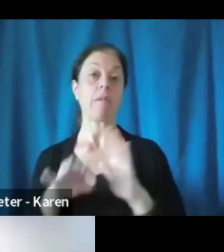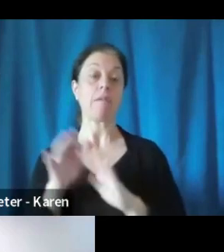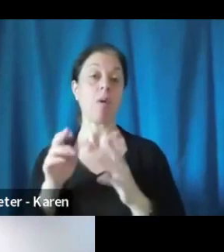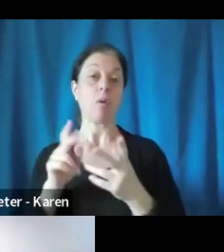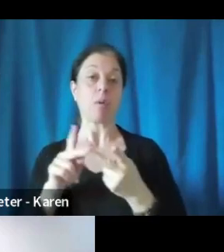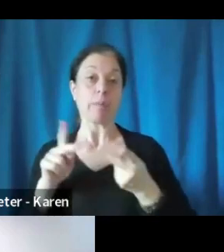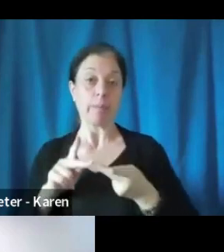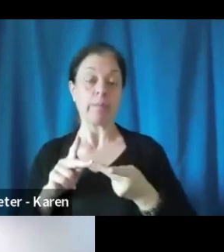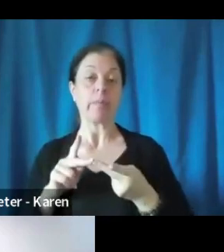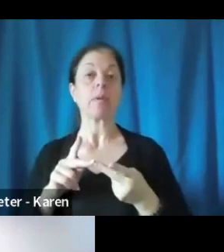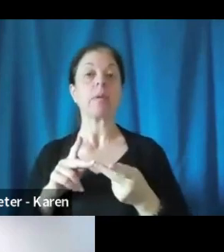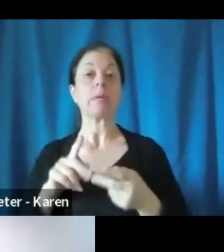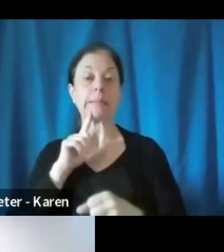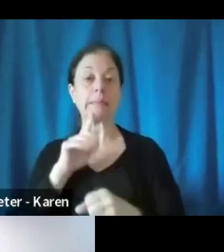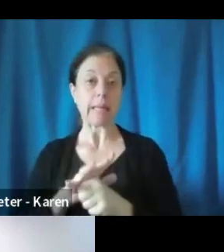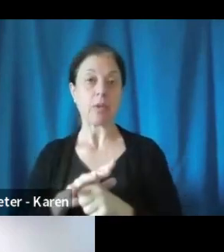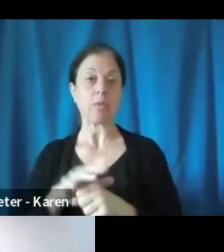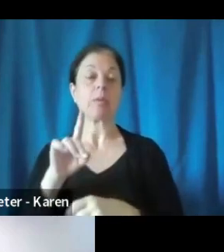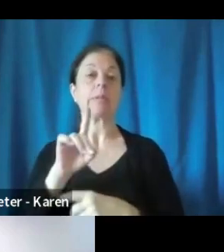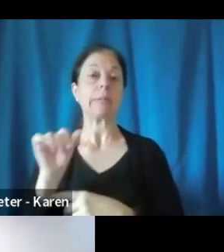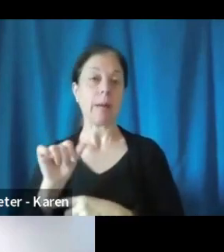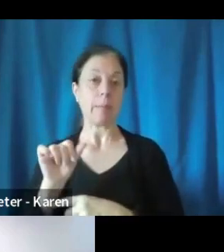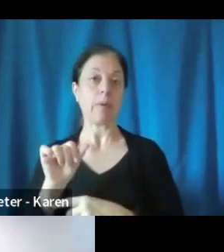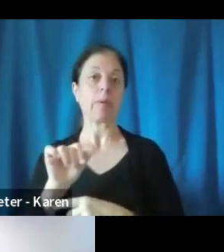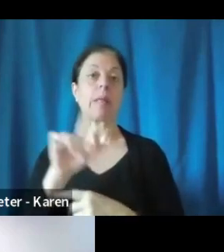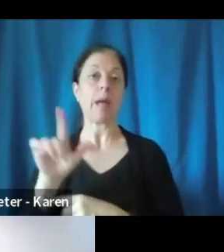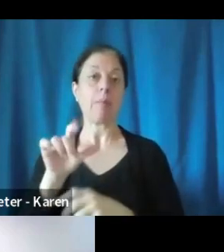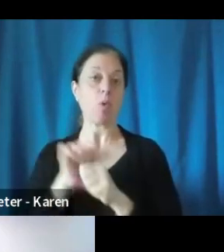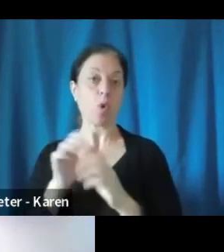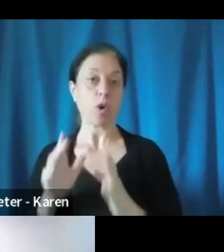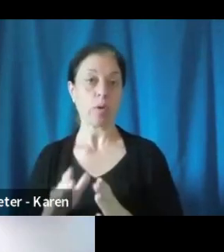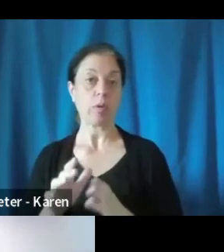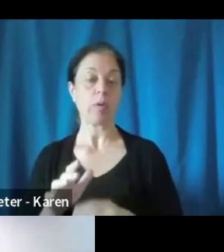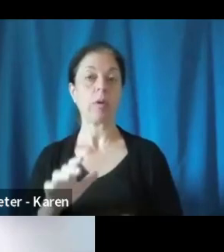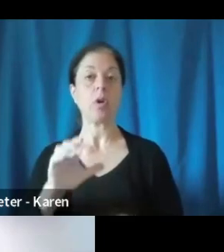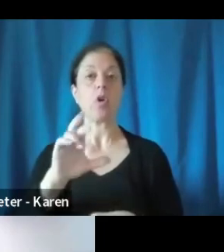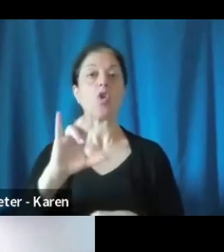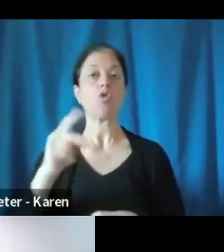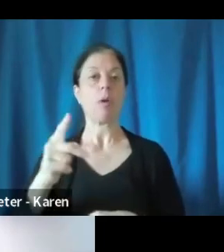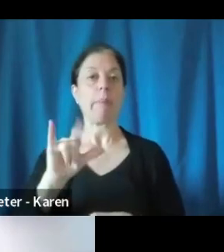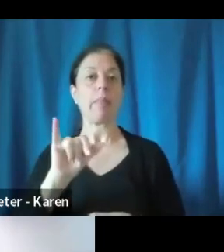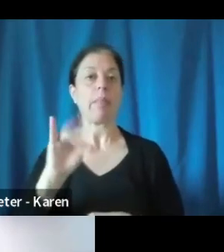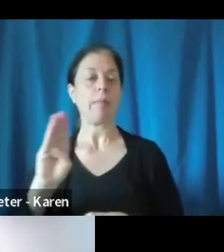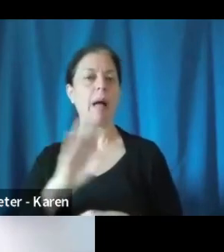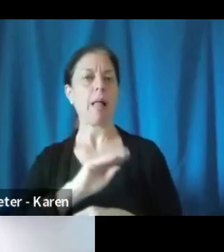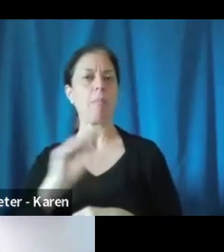really essential for me and so I helped found a discord that is dedicated to